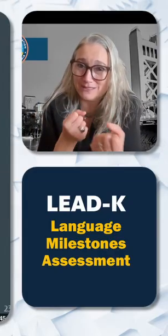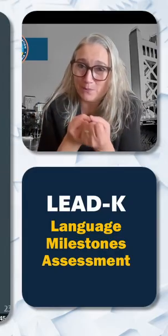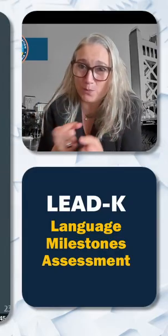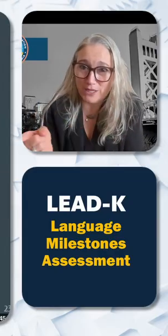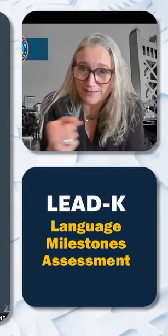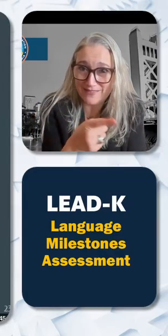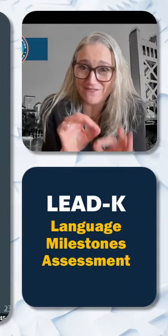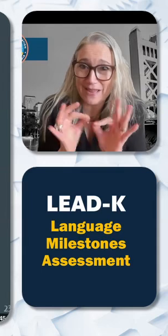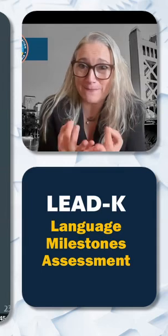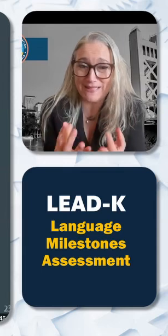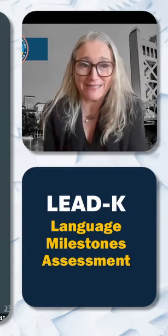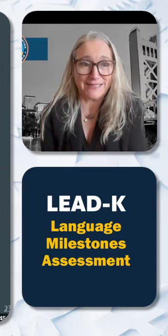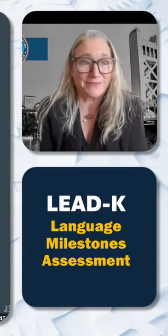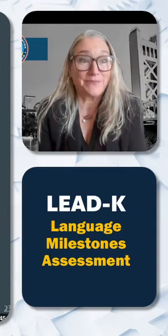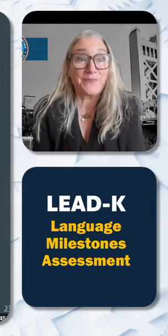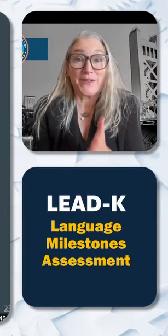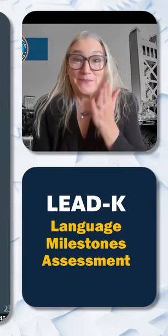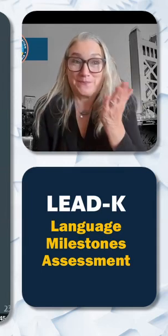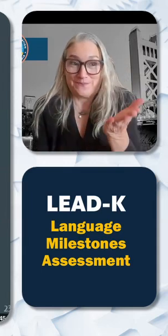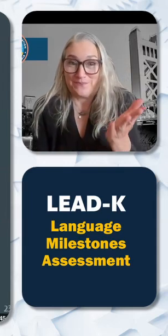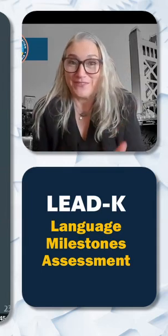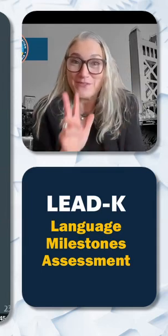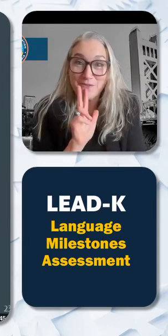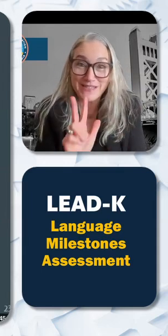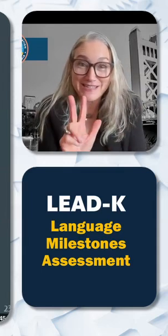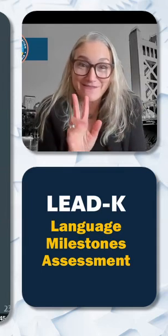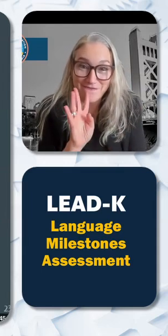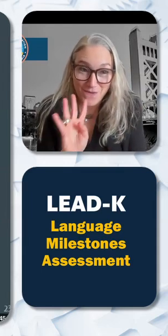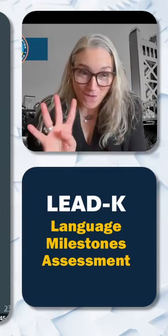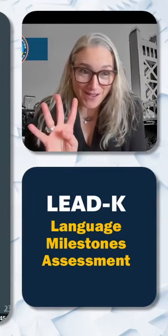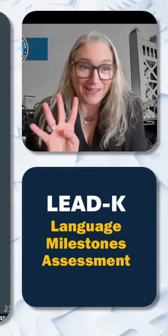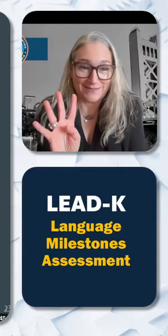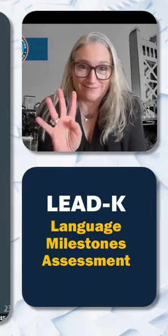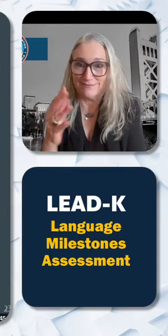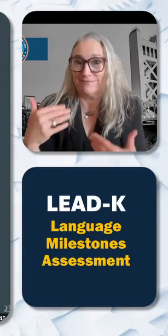too, because you have that state law to back you up as a family.